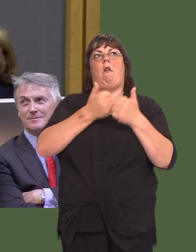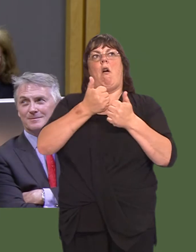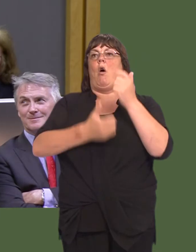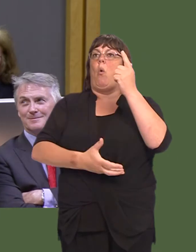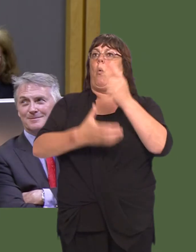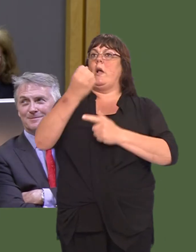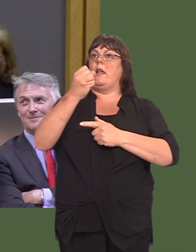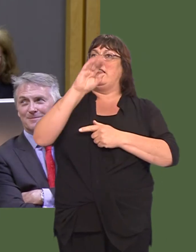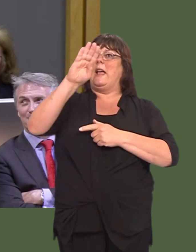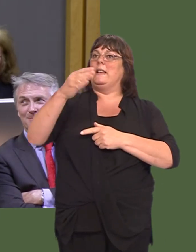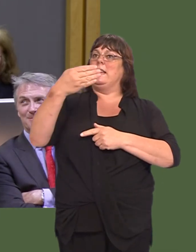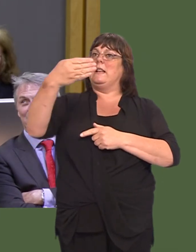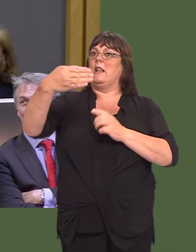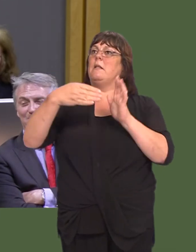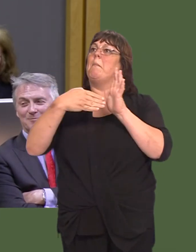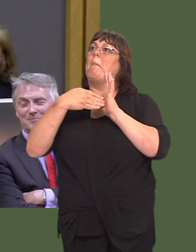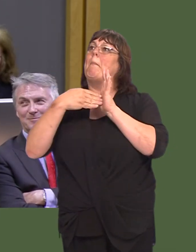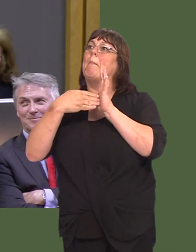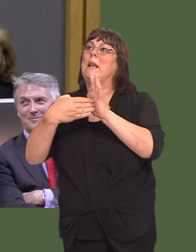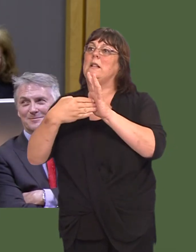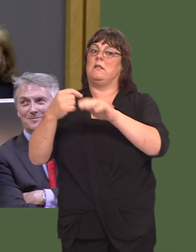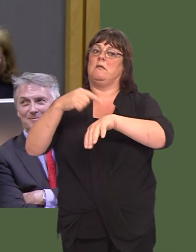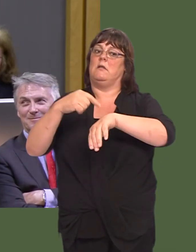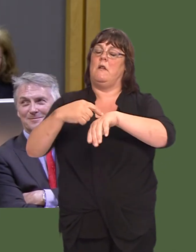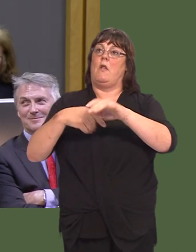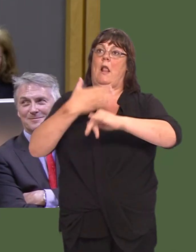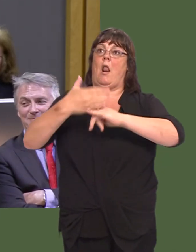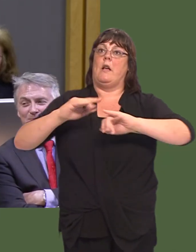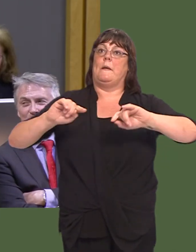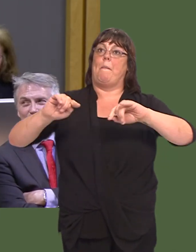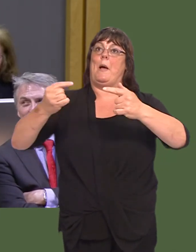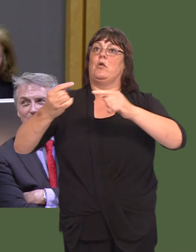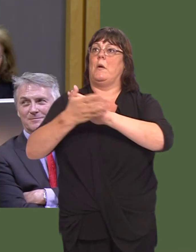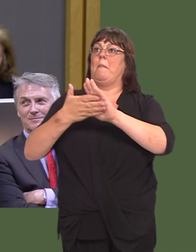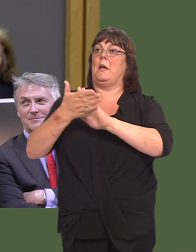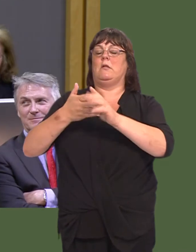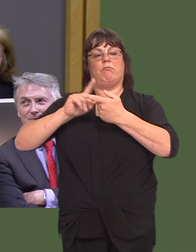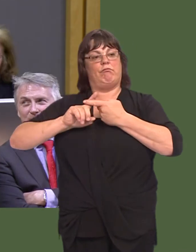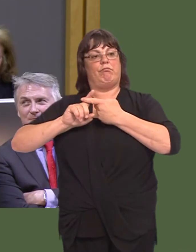winner in the eighty-ninth minute of the last match of the season to retain professional